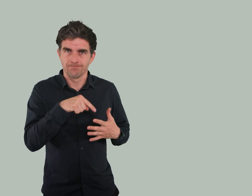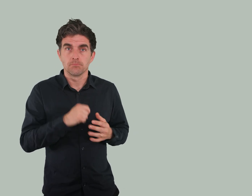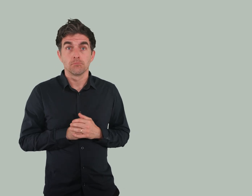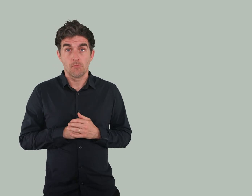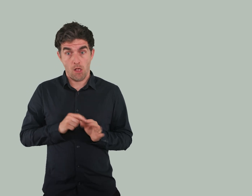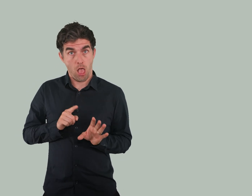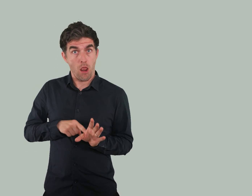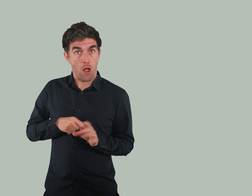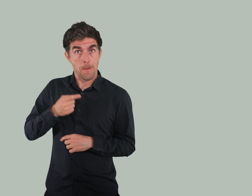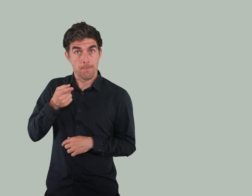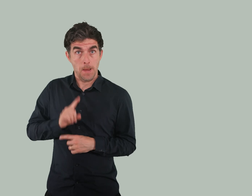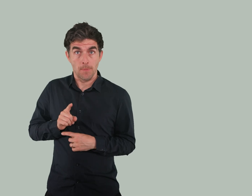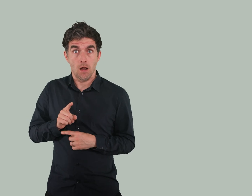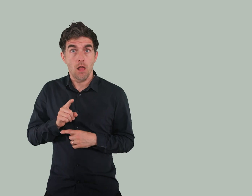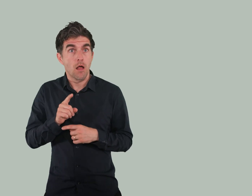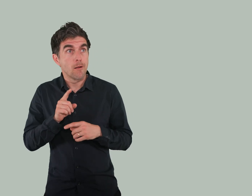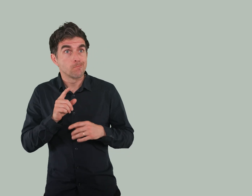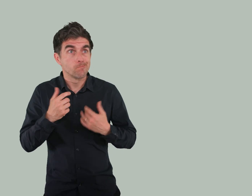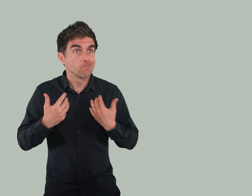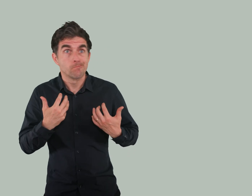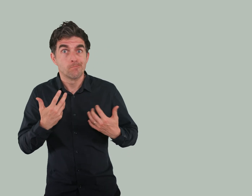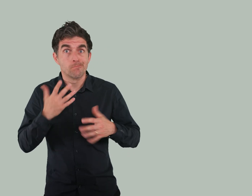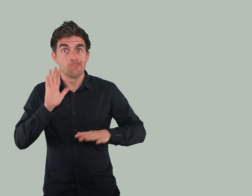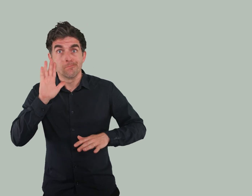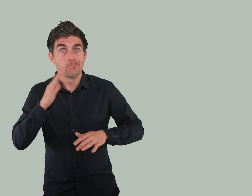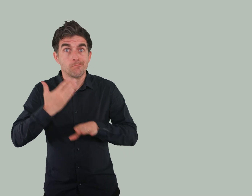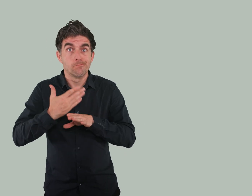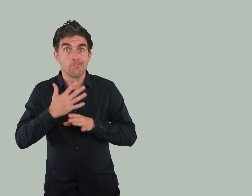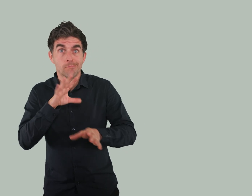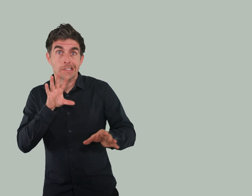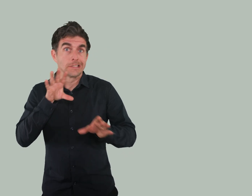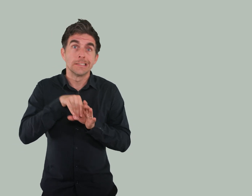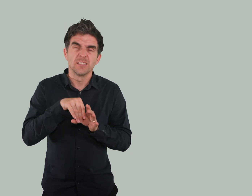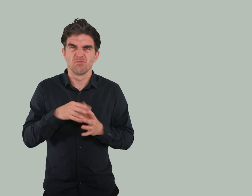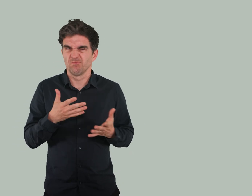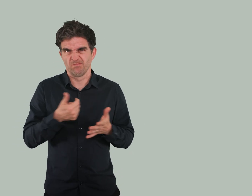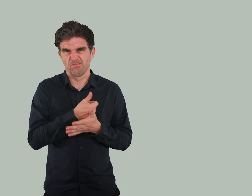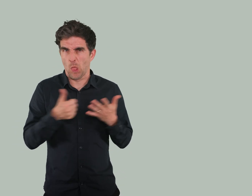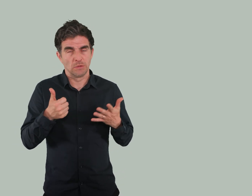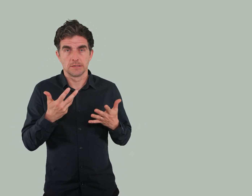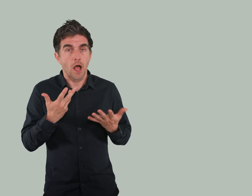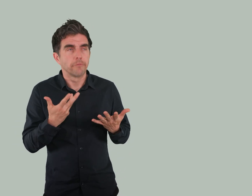Young people entering the labour market are especially exposed to that volatility.